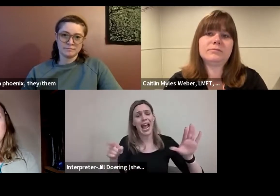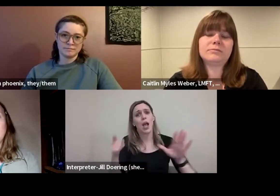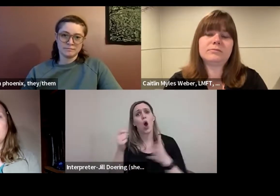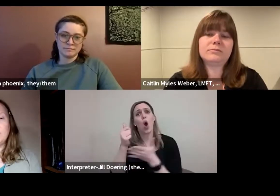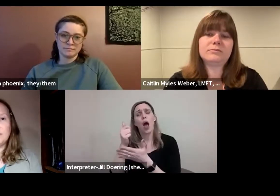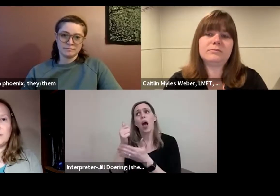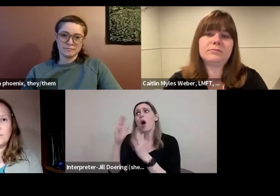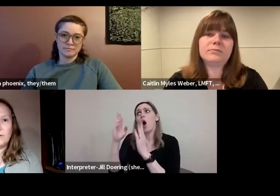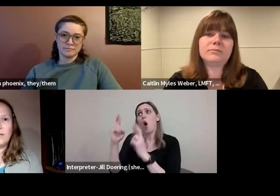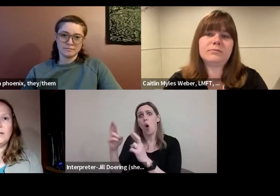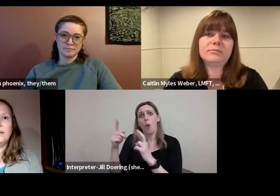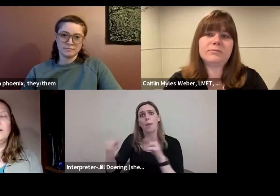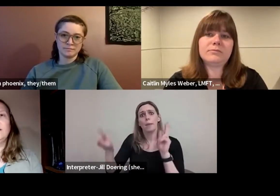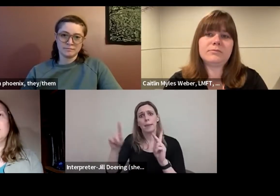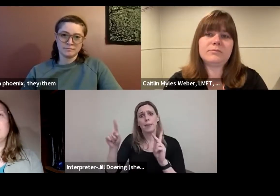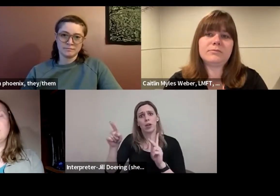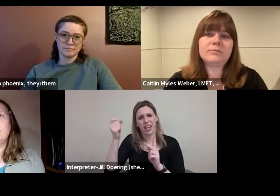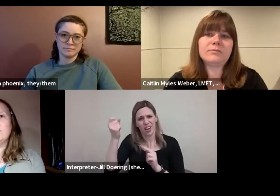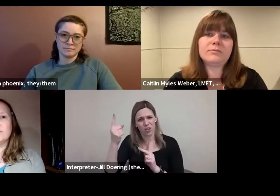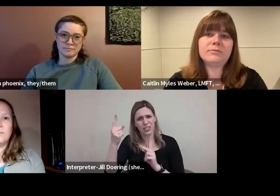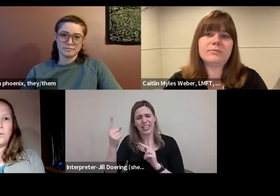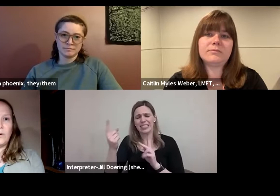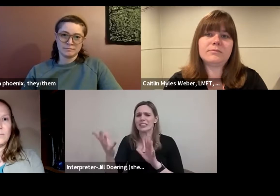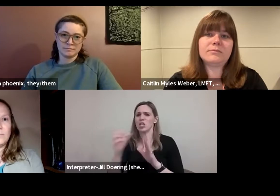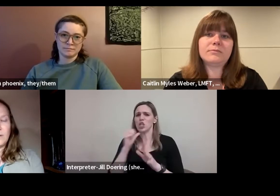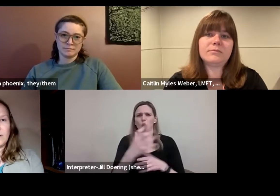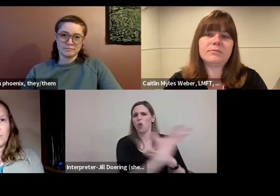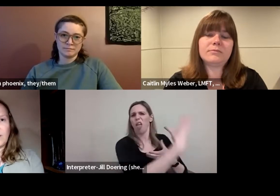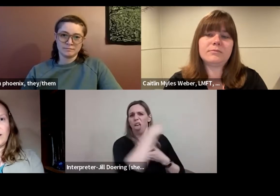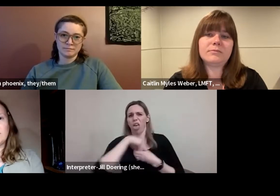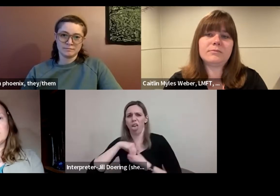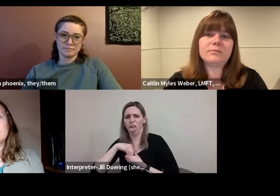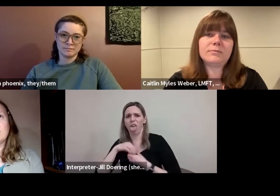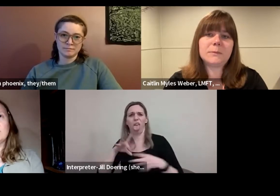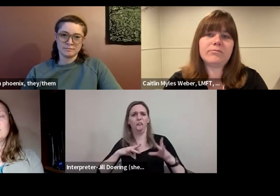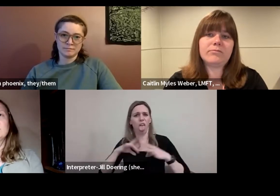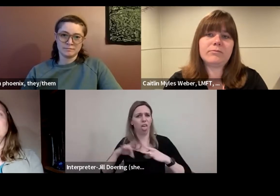helping 'em build community they need for support, building up pride in themselves.